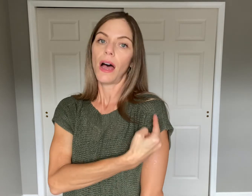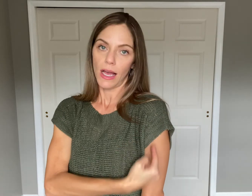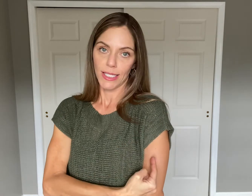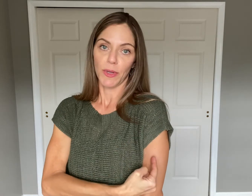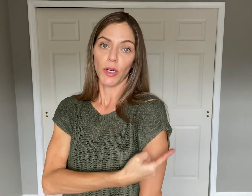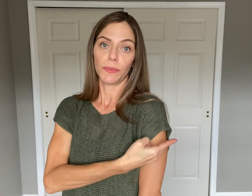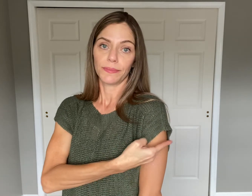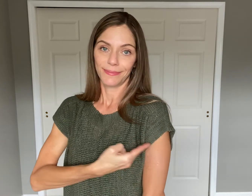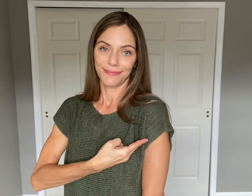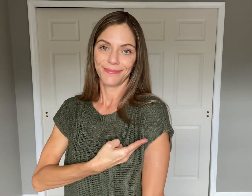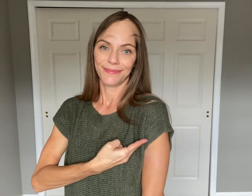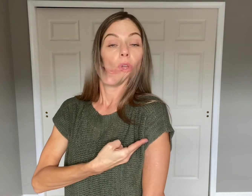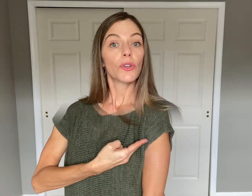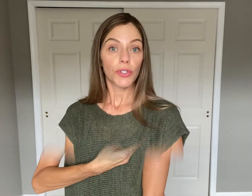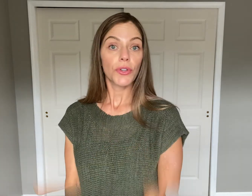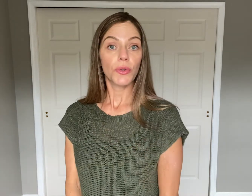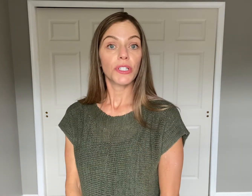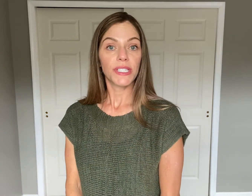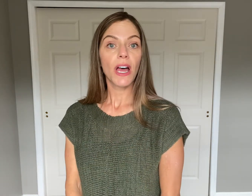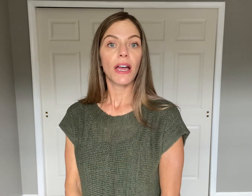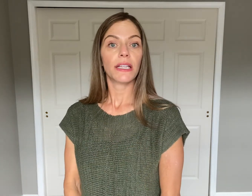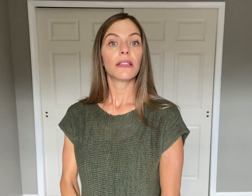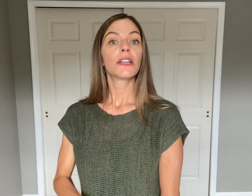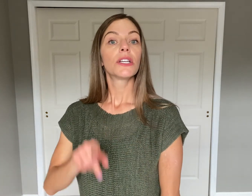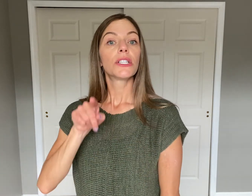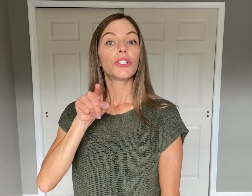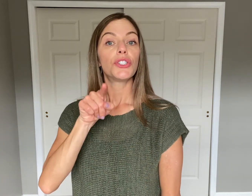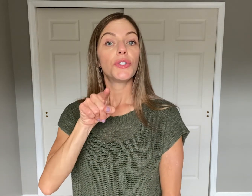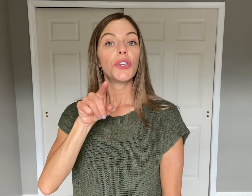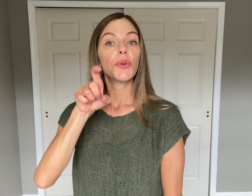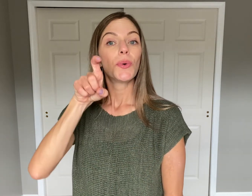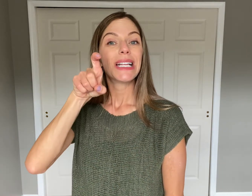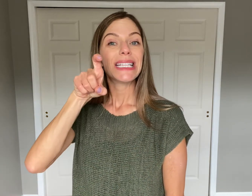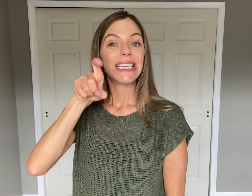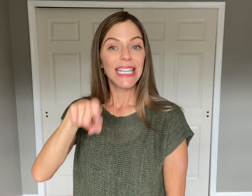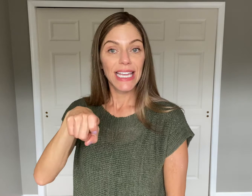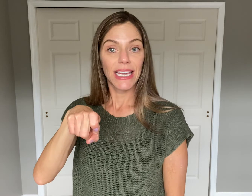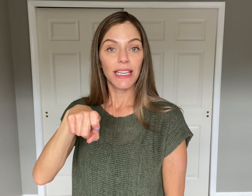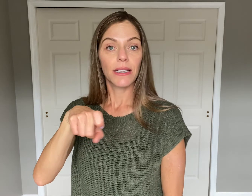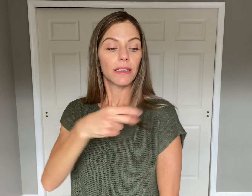"Hospital" So you could sign: "Do you need a hospital?"